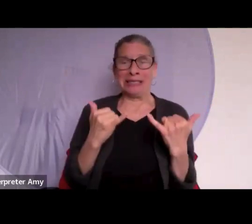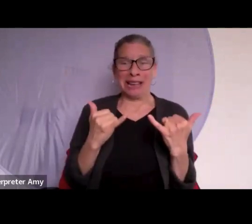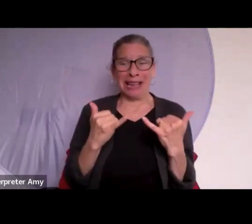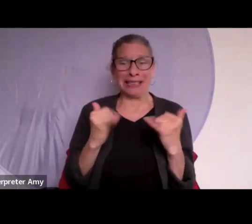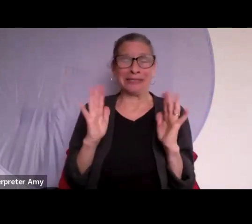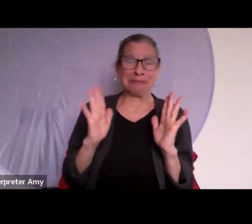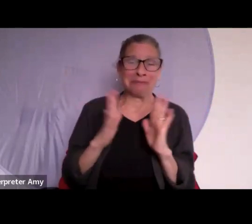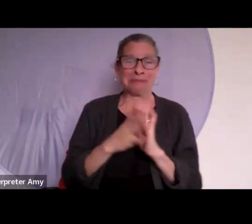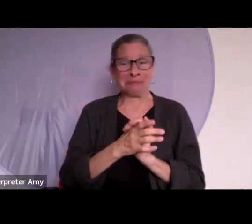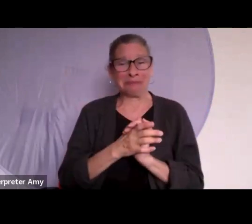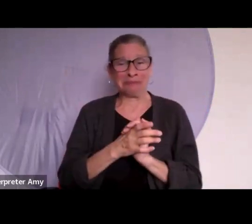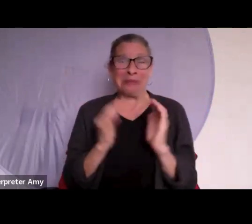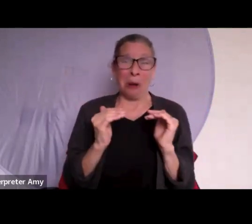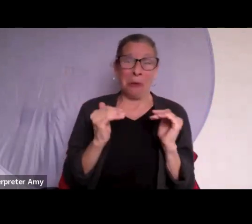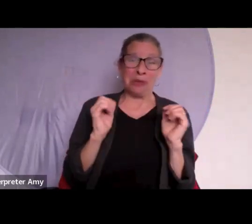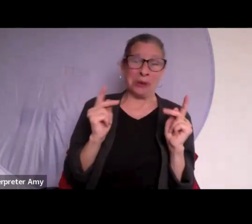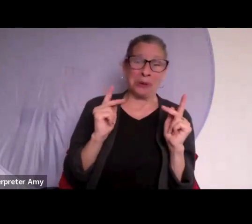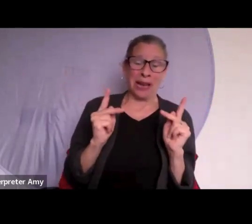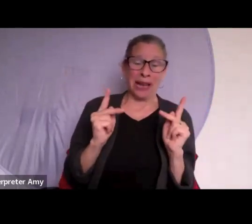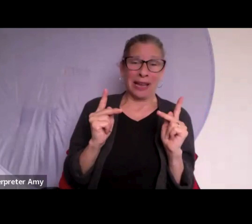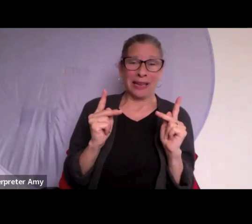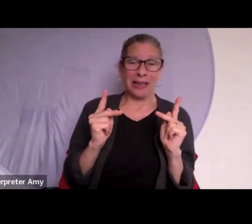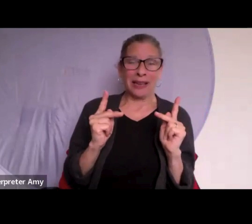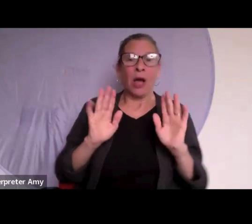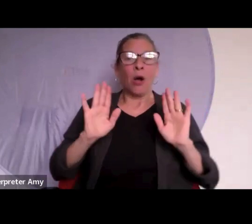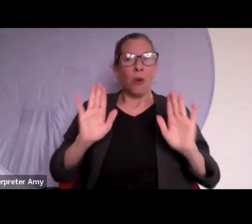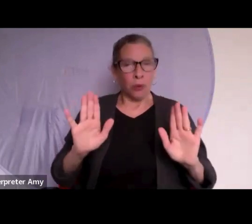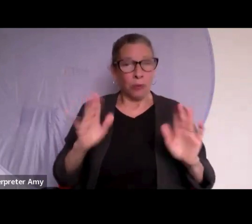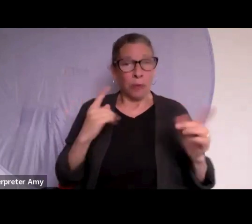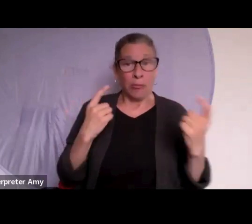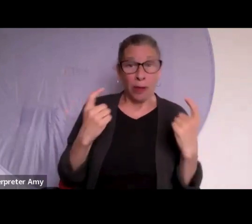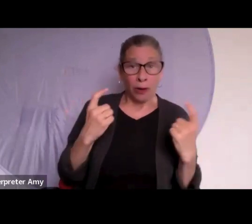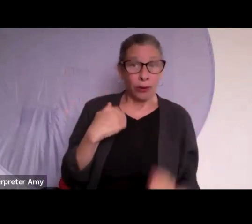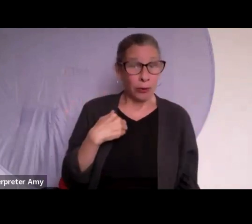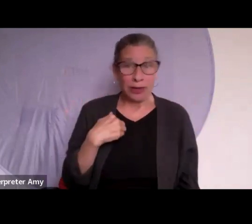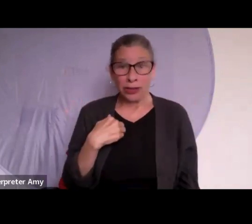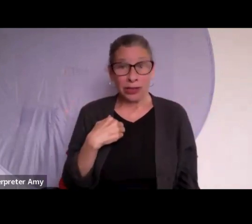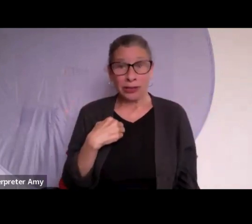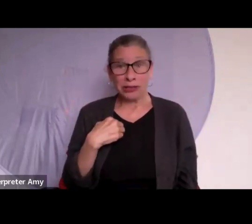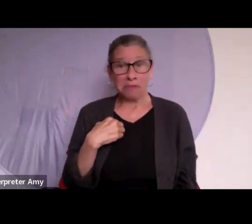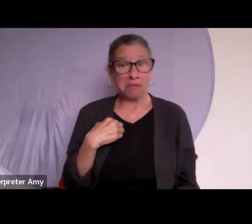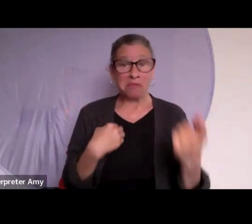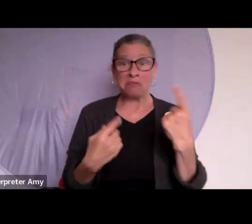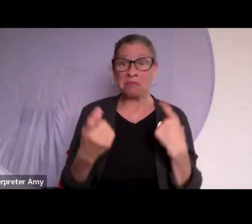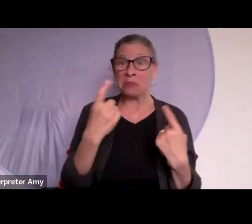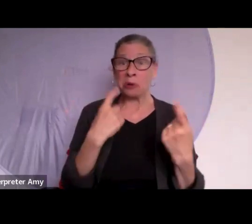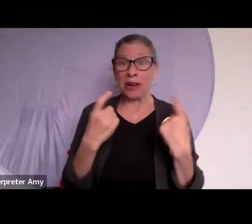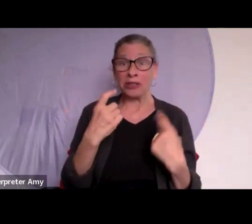know why. I hope it's okay. I'll take a breather for some questions. If that's something, if there are any, if not, I'll